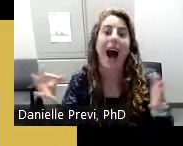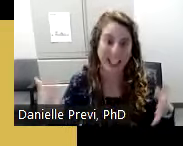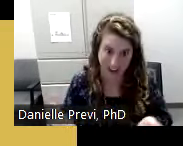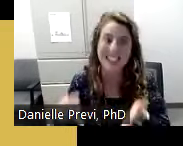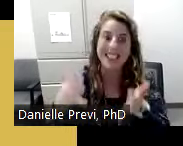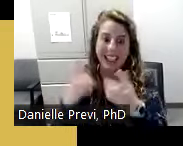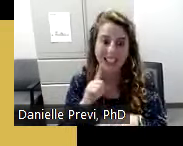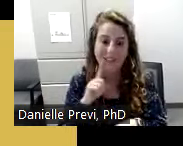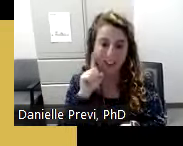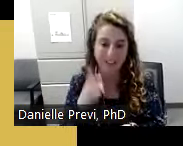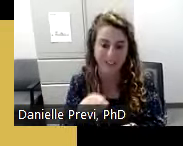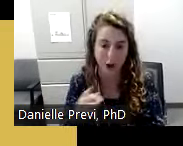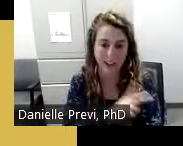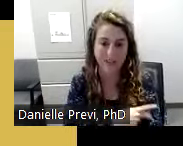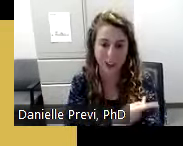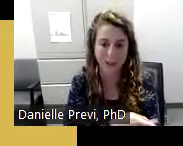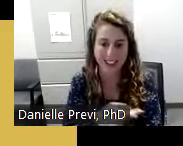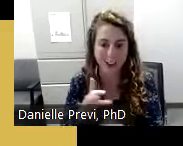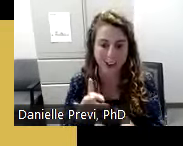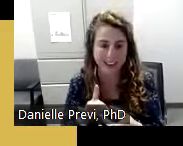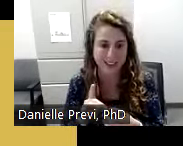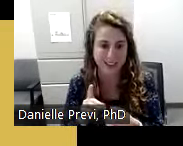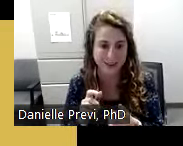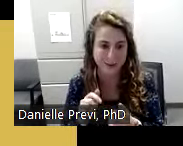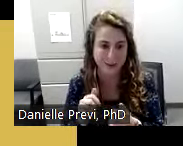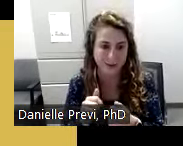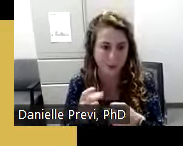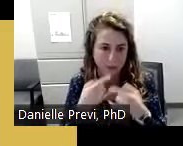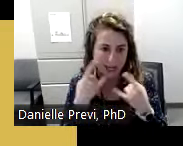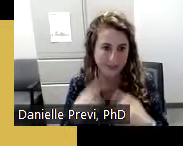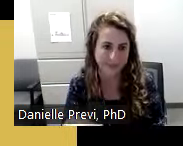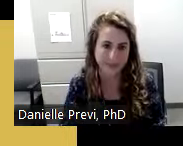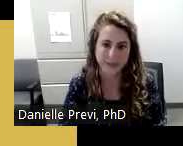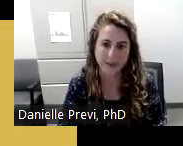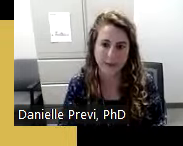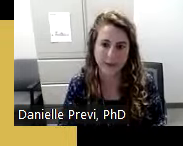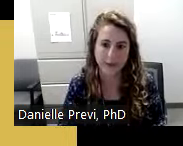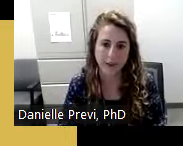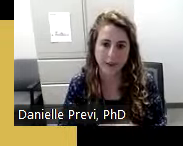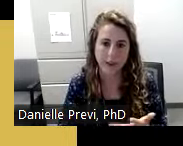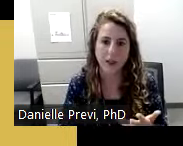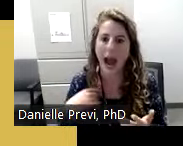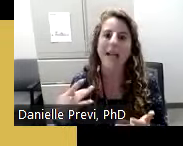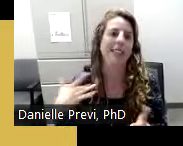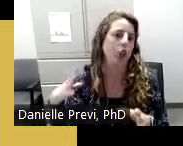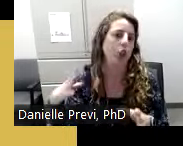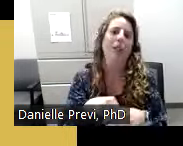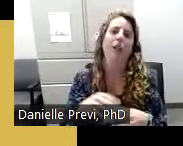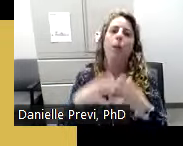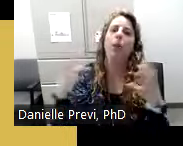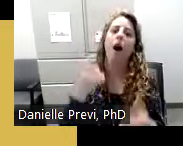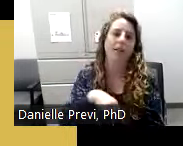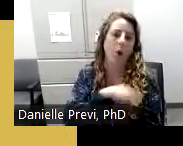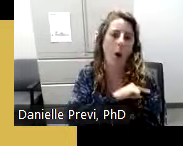can make a big impact. A lot of deaf and hard of hearing patients struggle when there’s masks. I